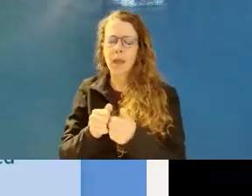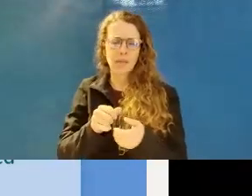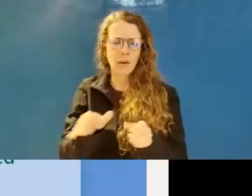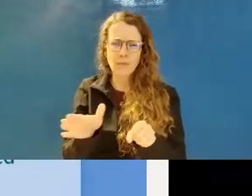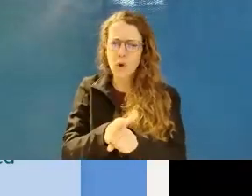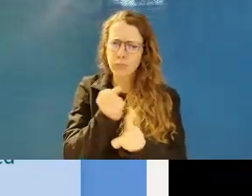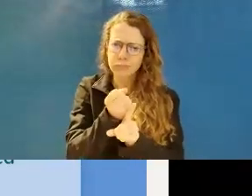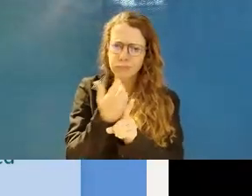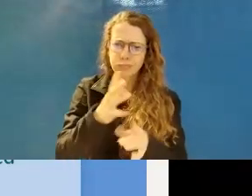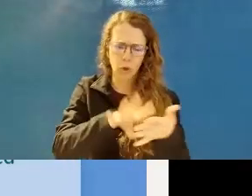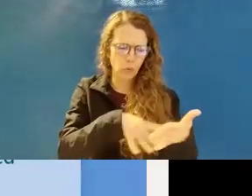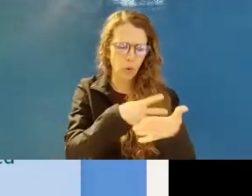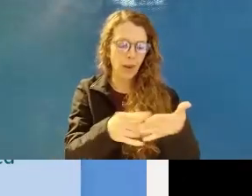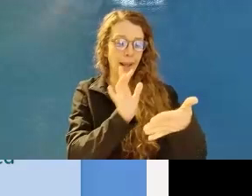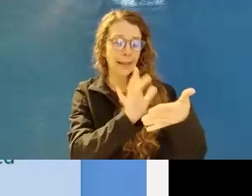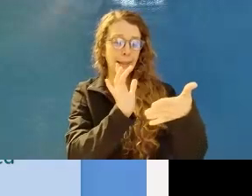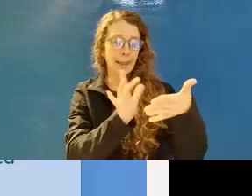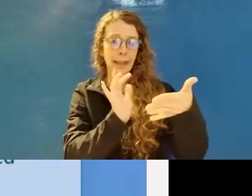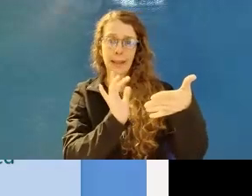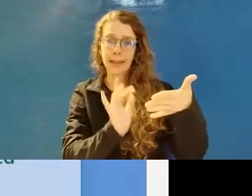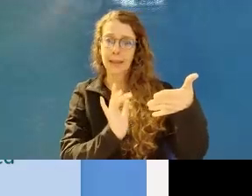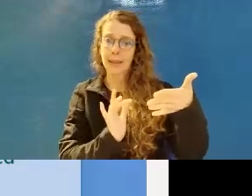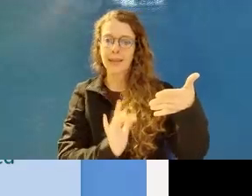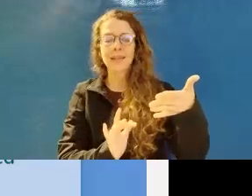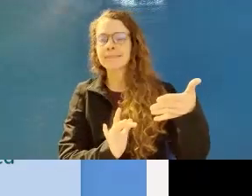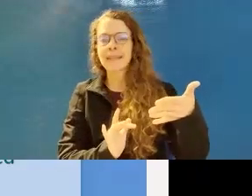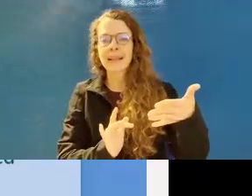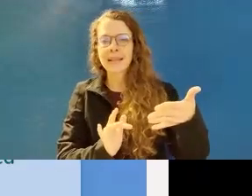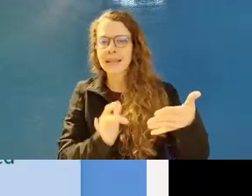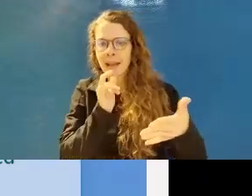just clicking those buttons in and of itself would not be considered RSI.